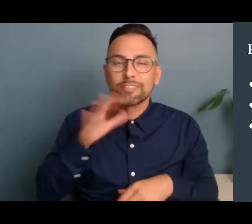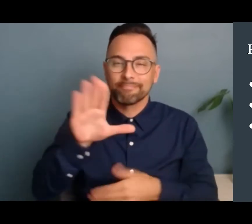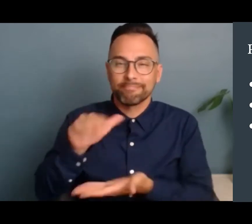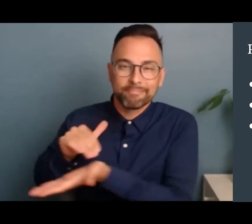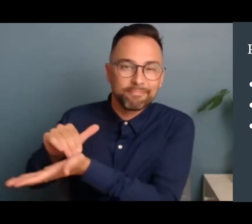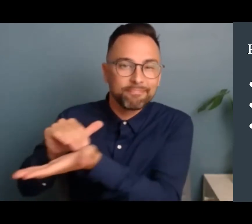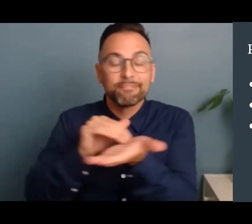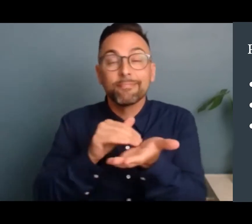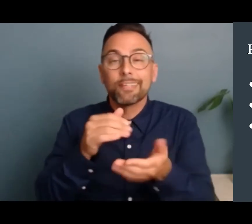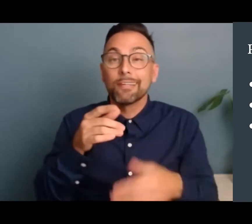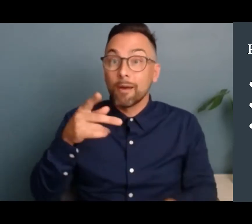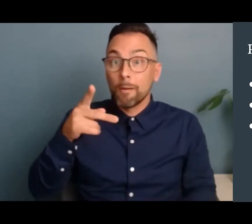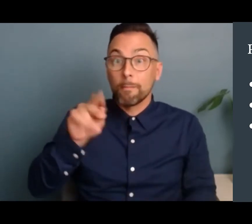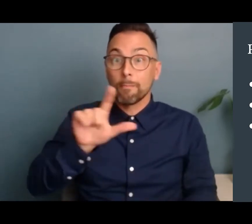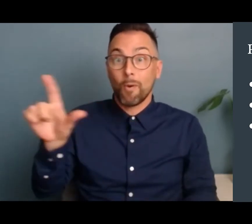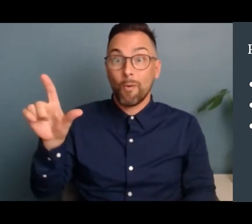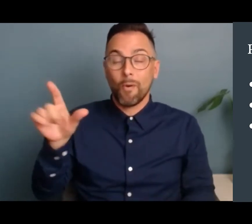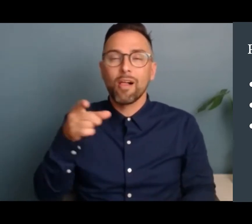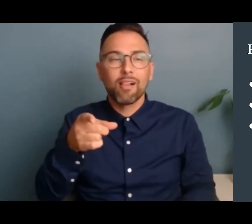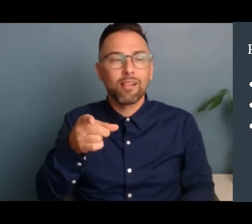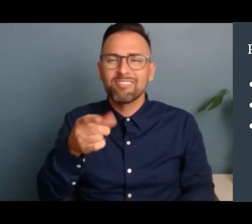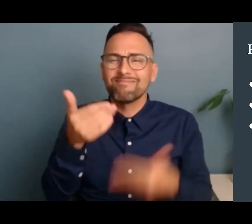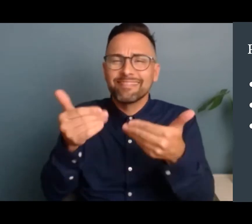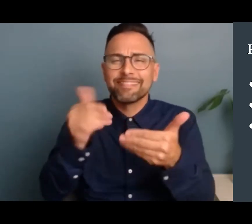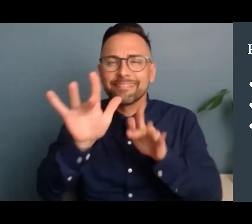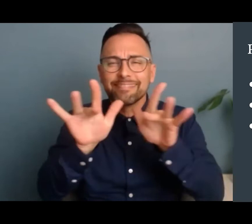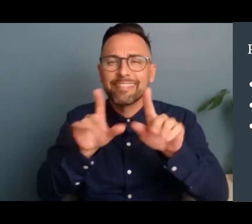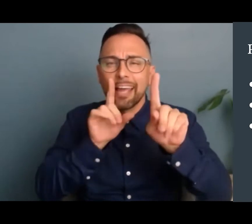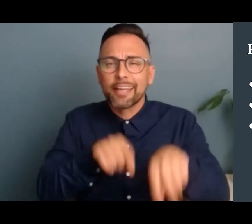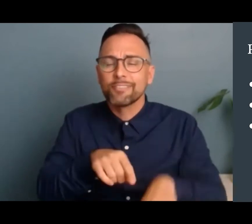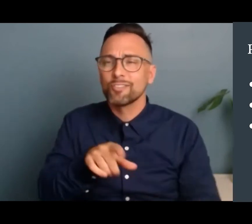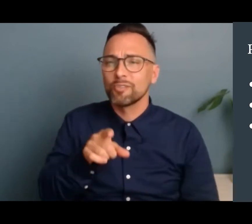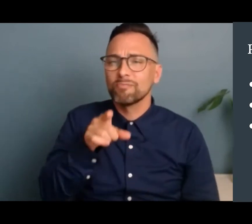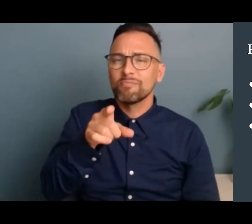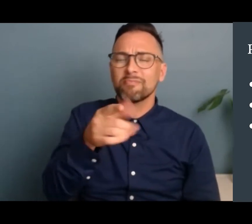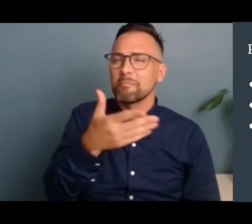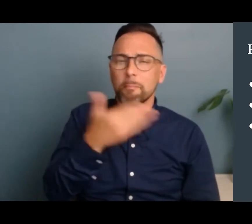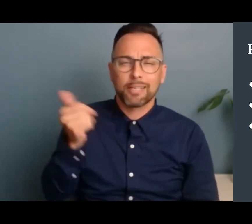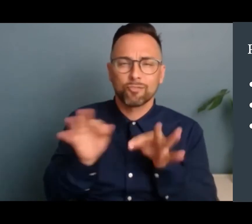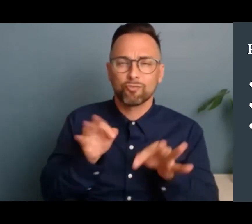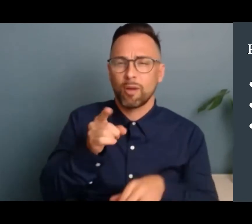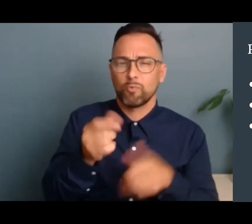Now I'd like to get a pulse of the group here today and how you'd respond to this question--